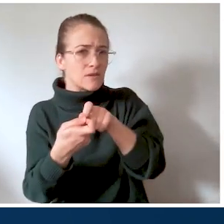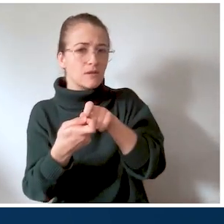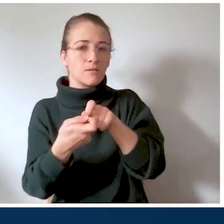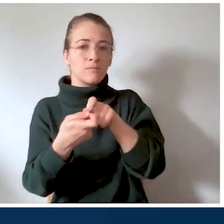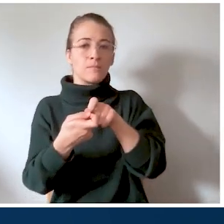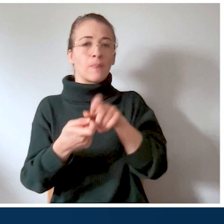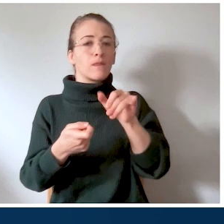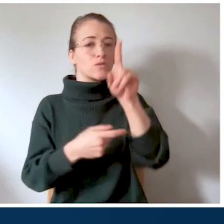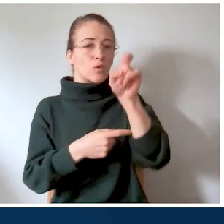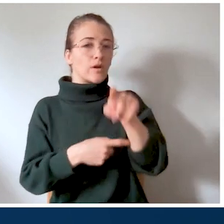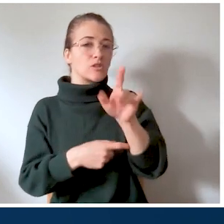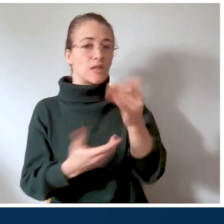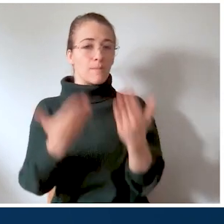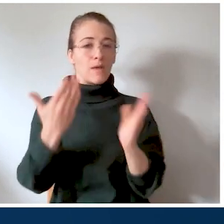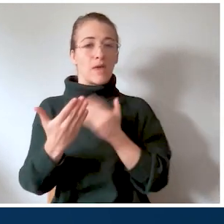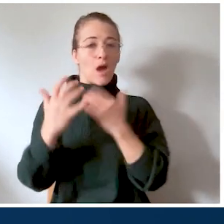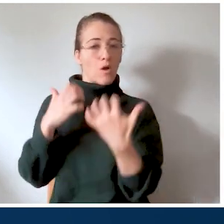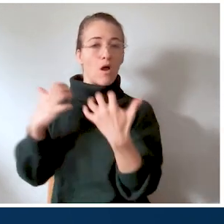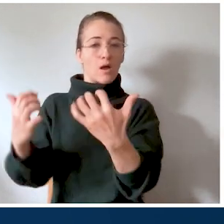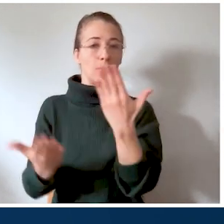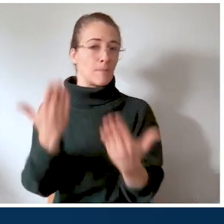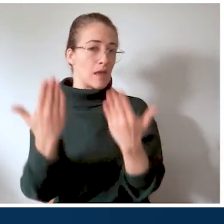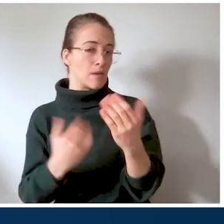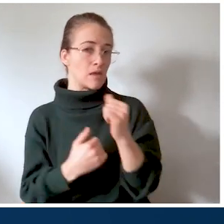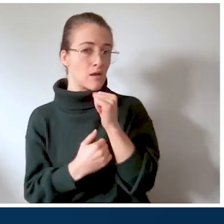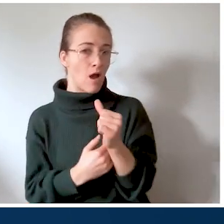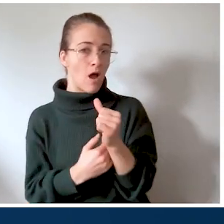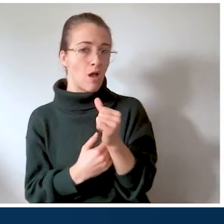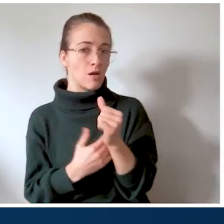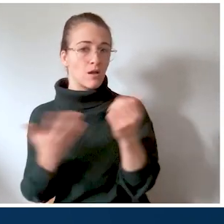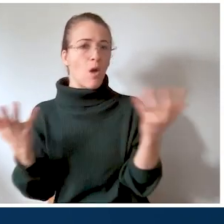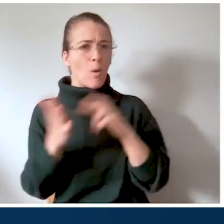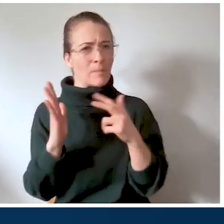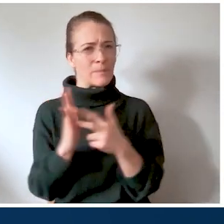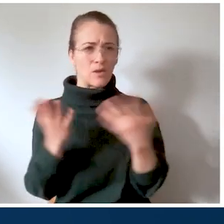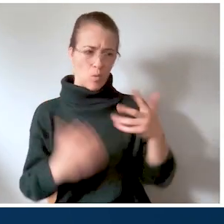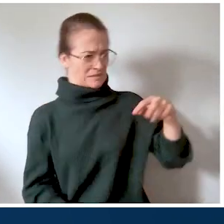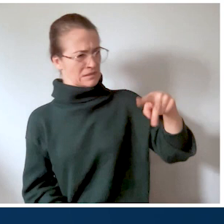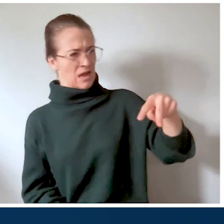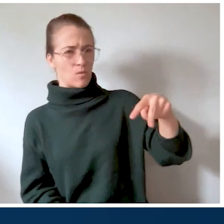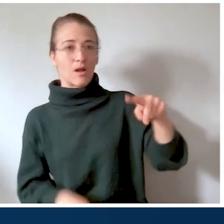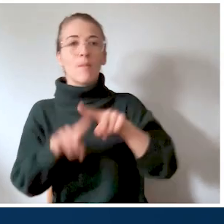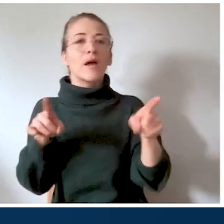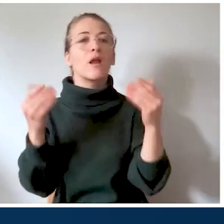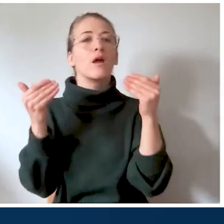And these are questions that maybe our audience might not, like, "What do they mean what is a sidewalk?" But let's define it.